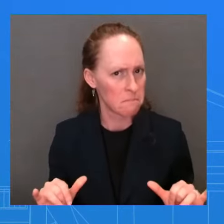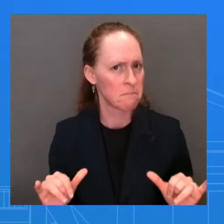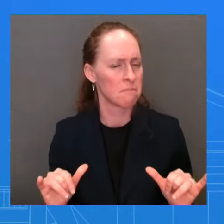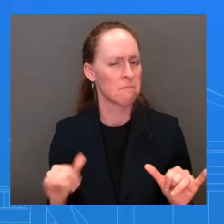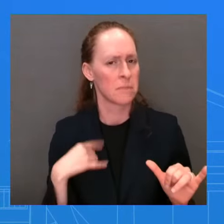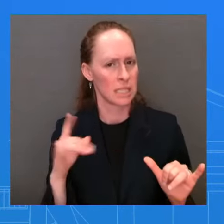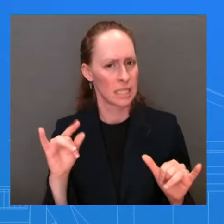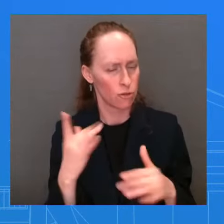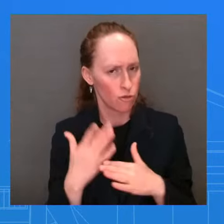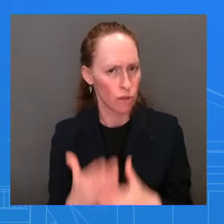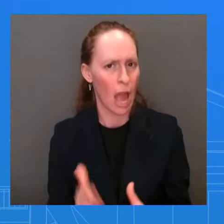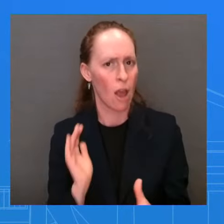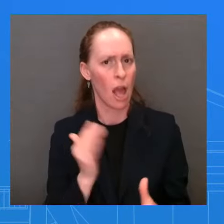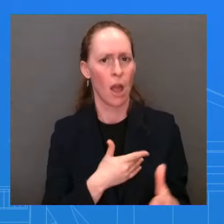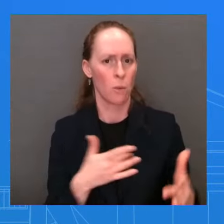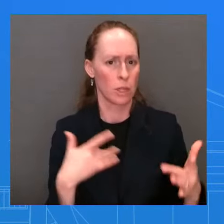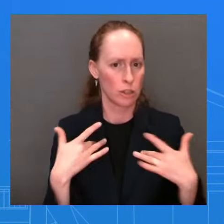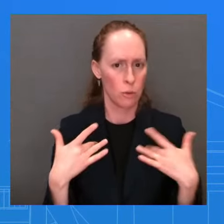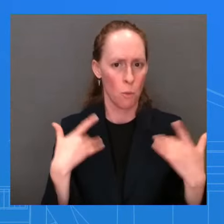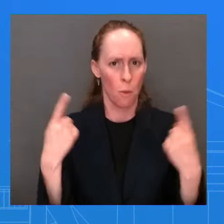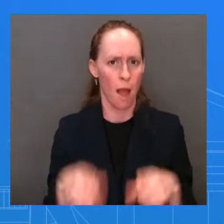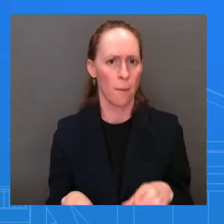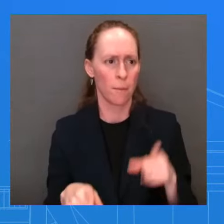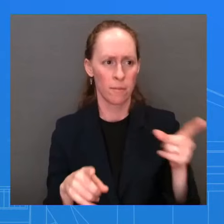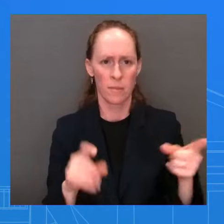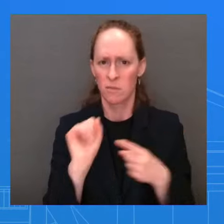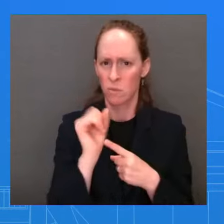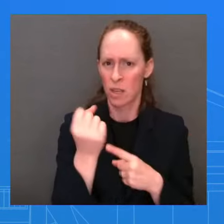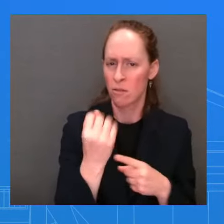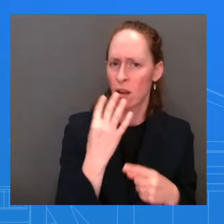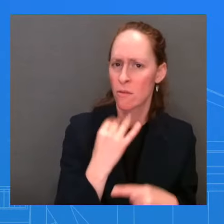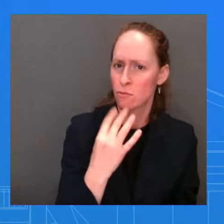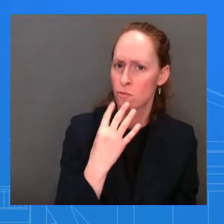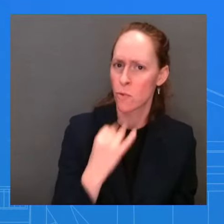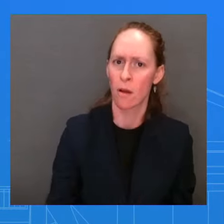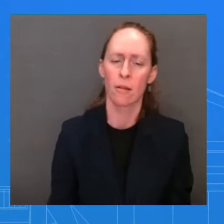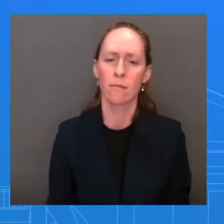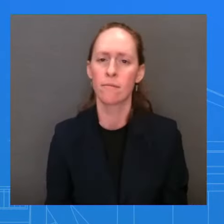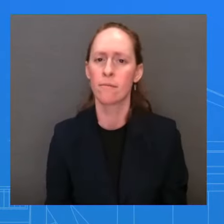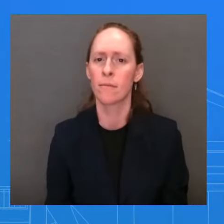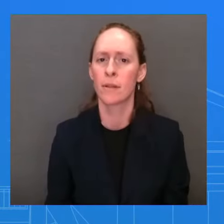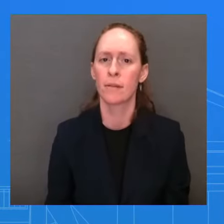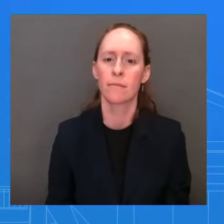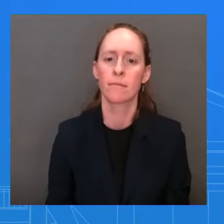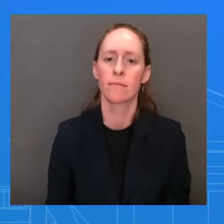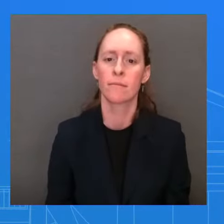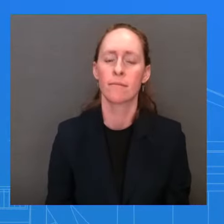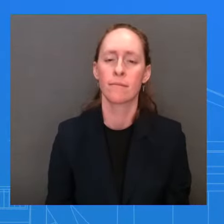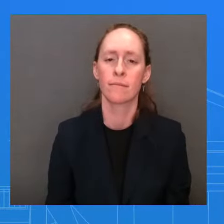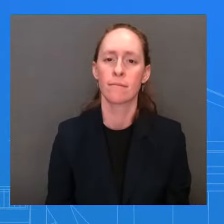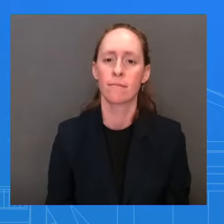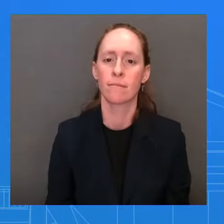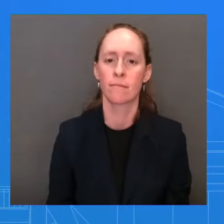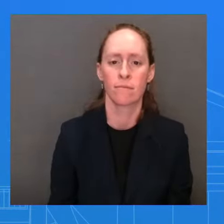And -- and we've been very clear about calling for a compromise before moving with these -- with these reforms.